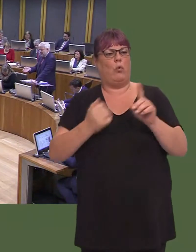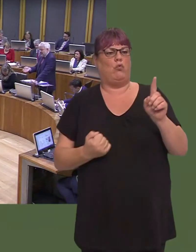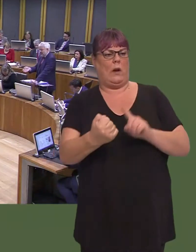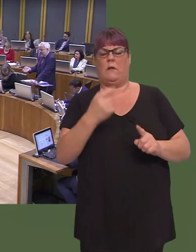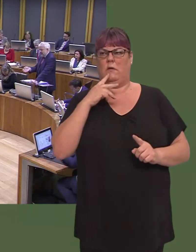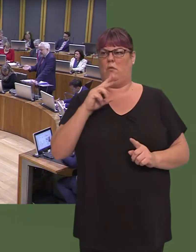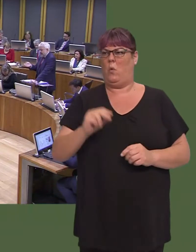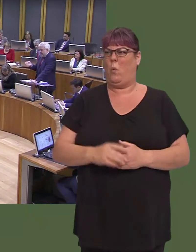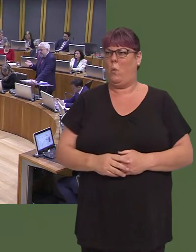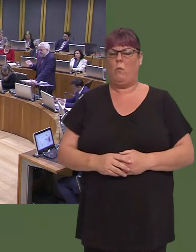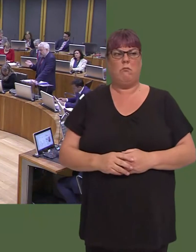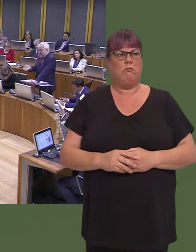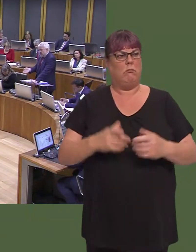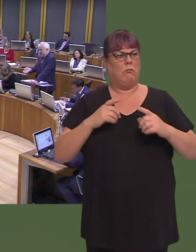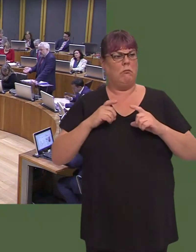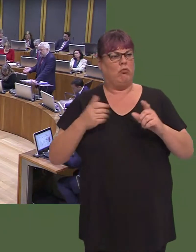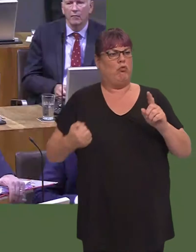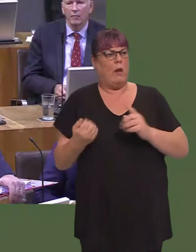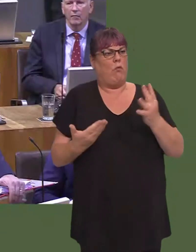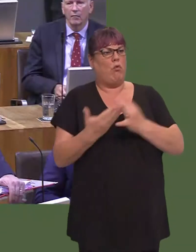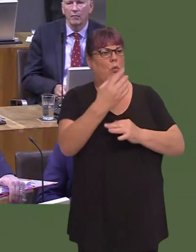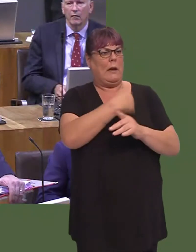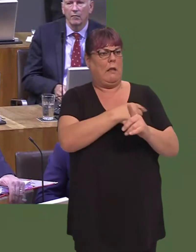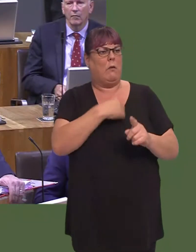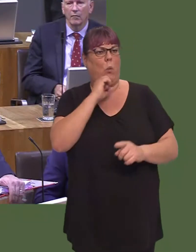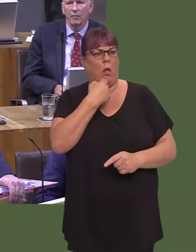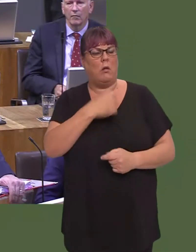£2.8 billion major repairs allowance to enable the Vale of Glamorgan Council to bring social